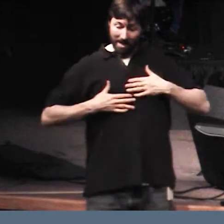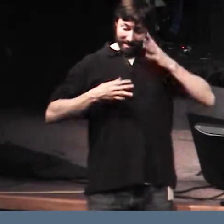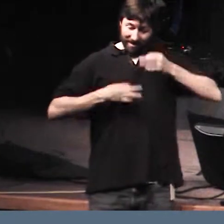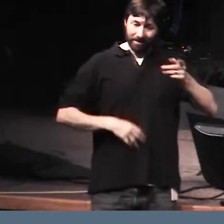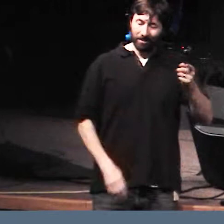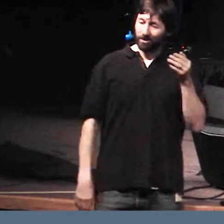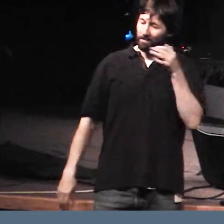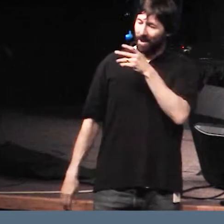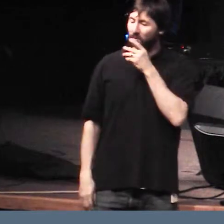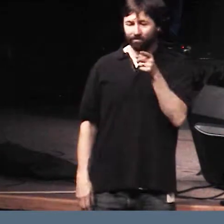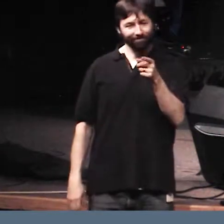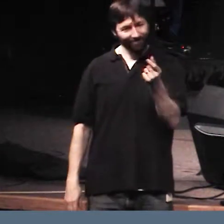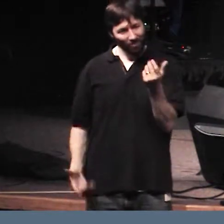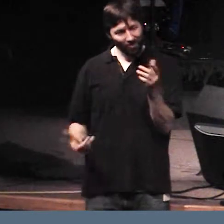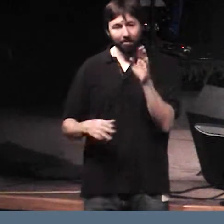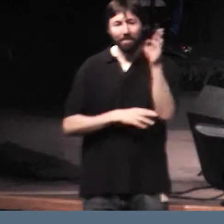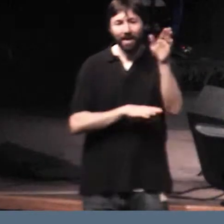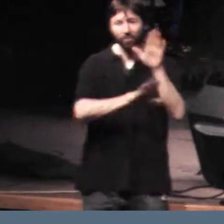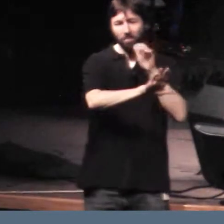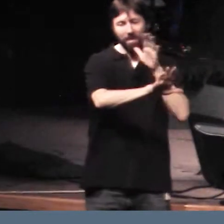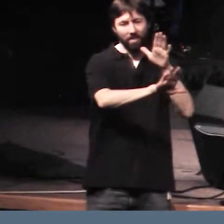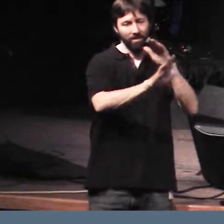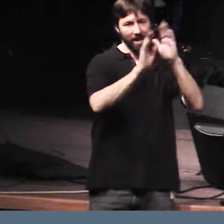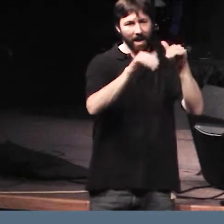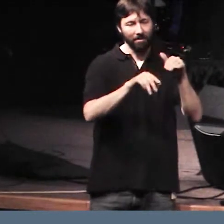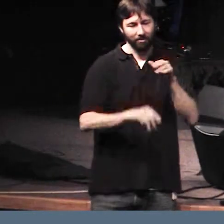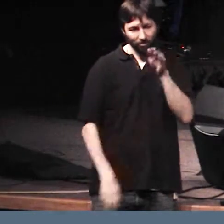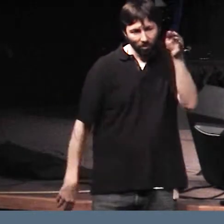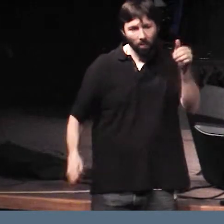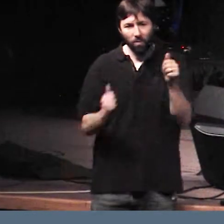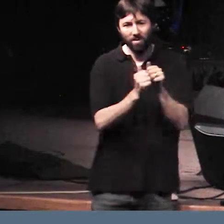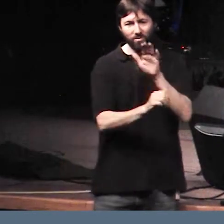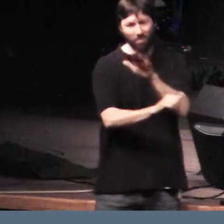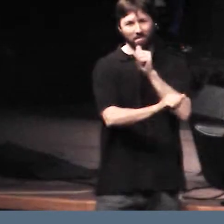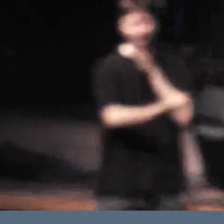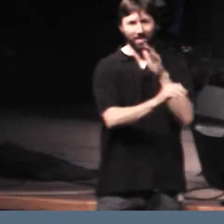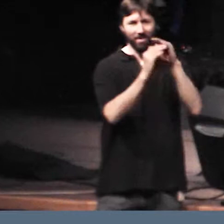is you need to go back to your mother's house an interesting term by the way you go back your mother's house